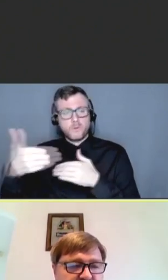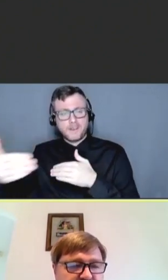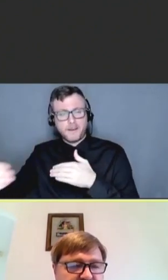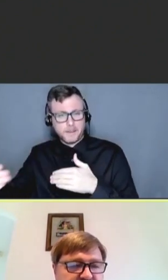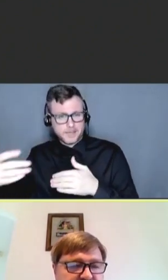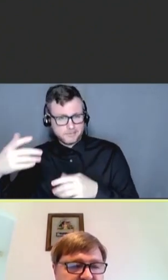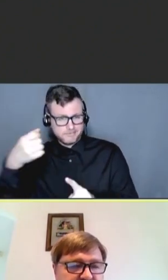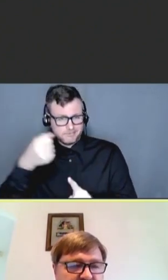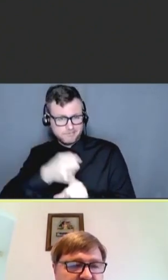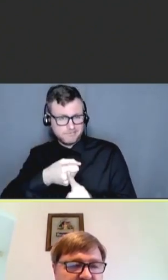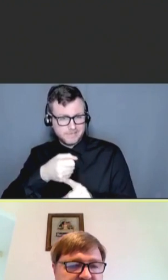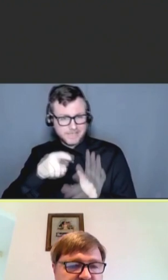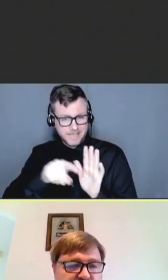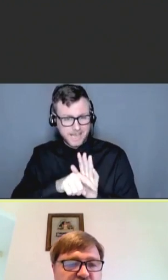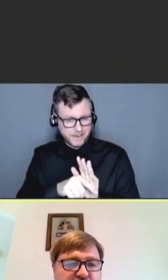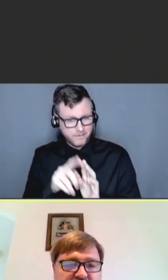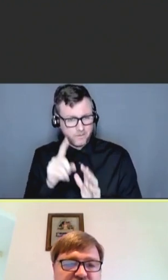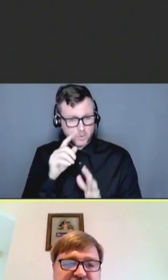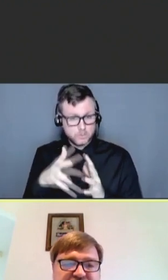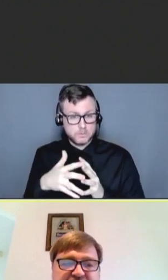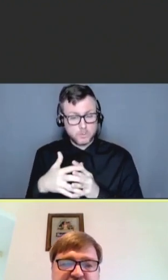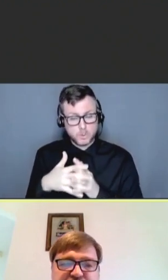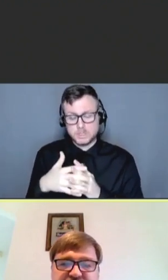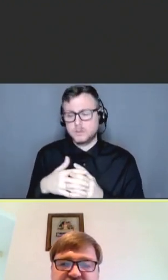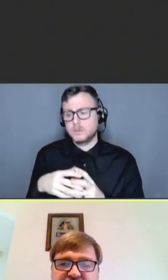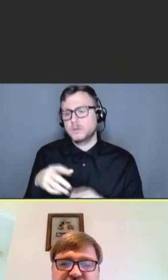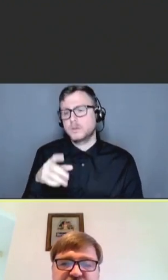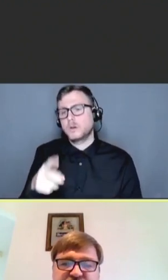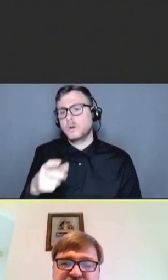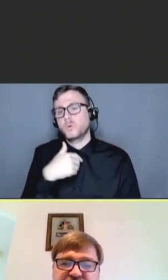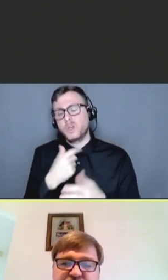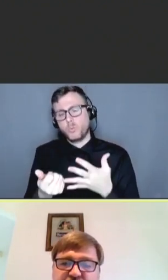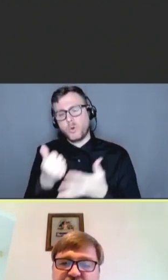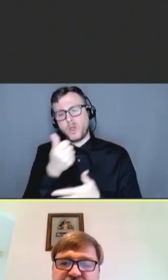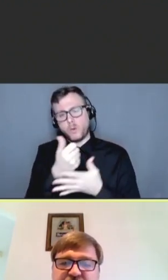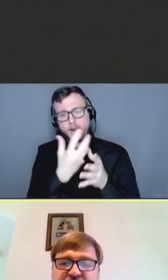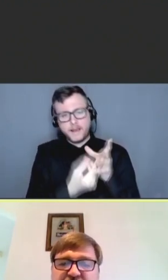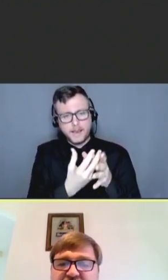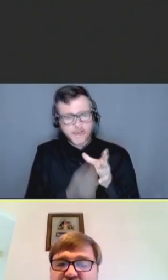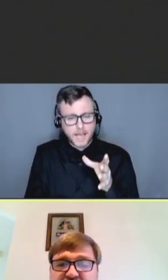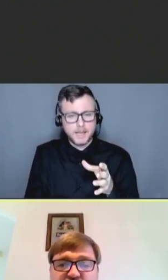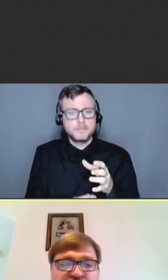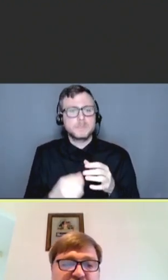should we, as a group, prioritize gaps in coverage, disease burden, health equity,